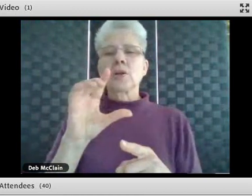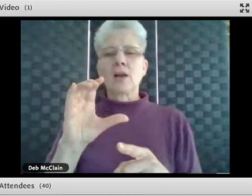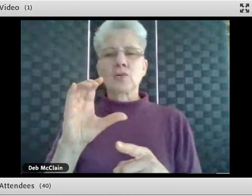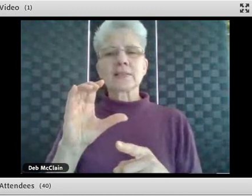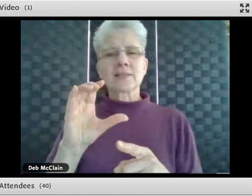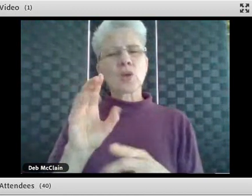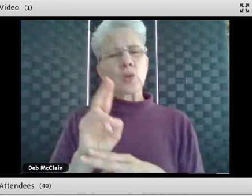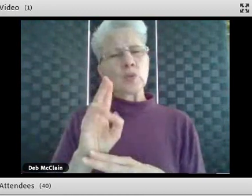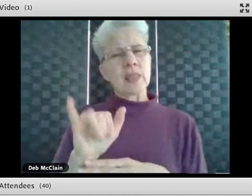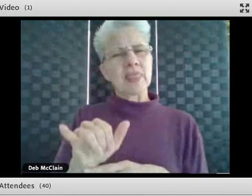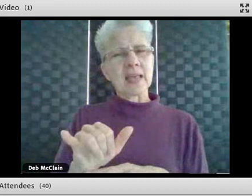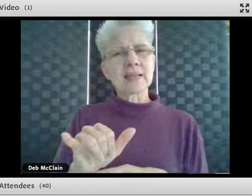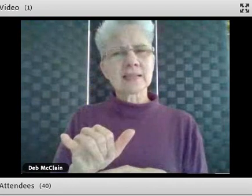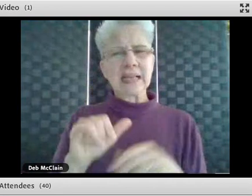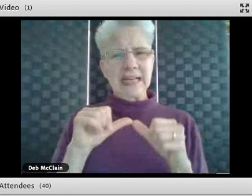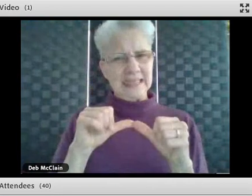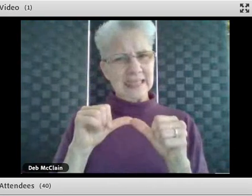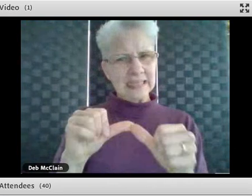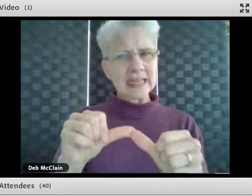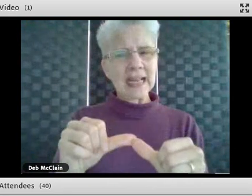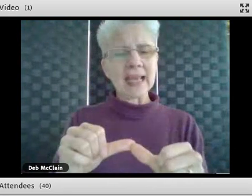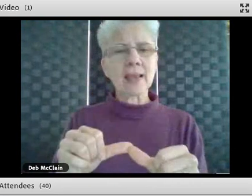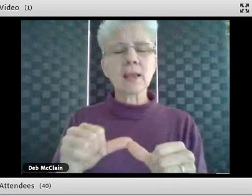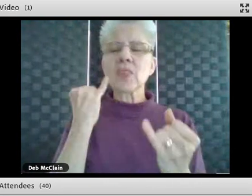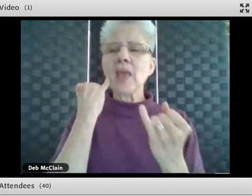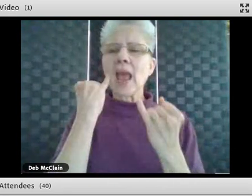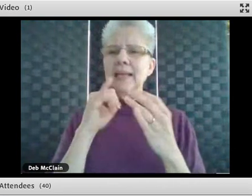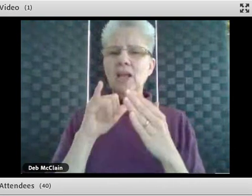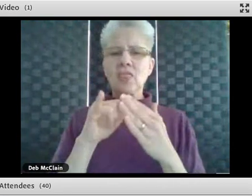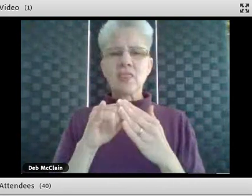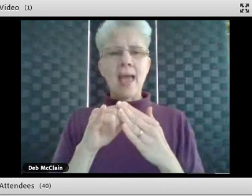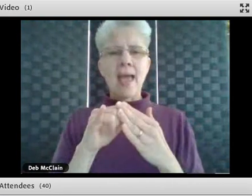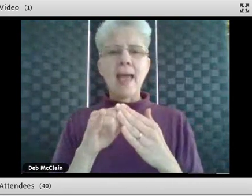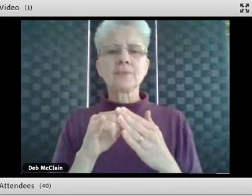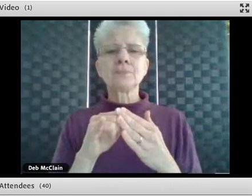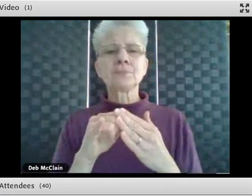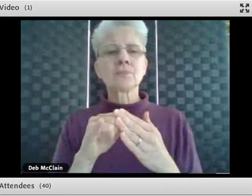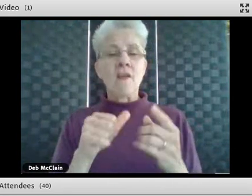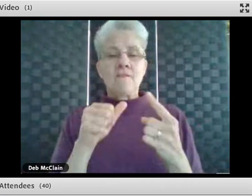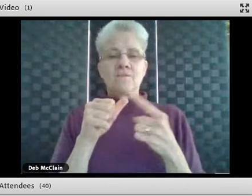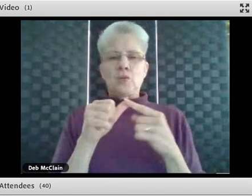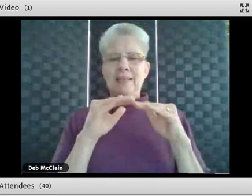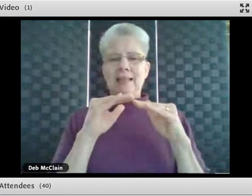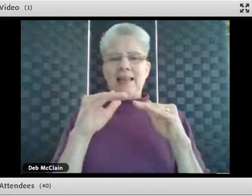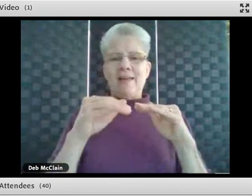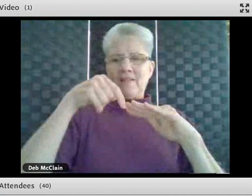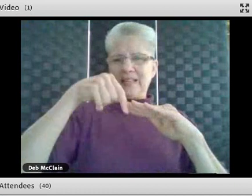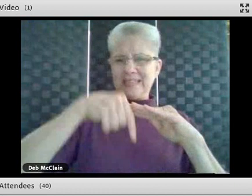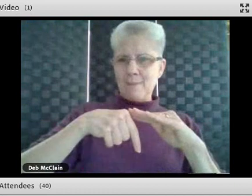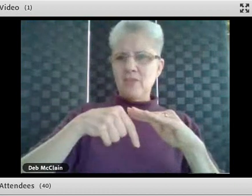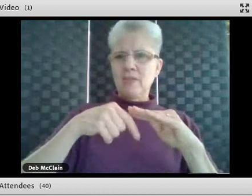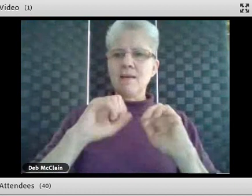you know, consistently. It's this idea that -- It refers to the level of depth in which books index.